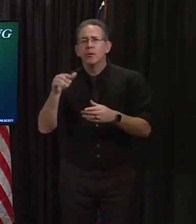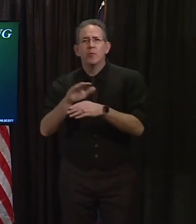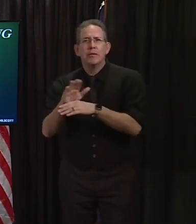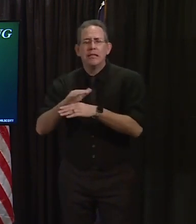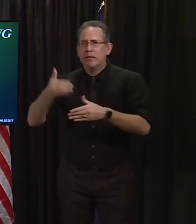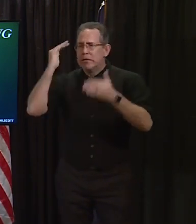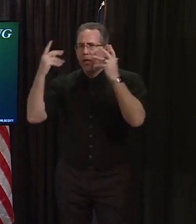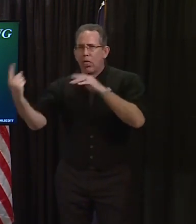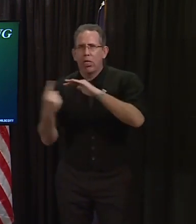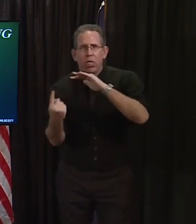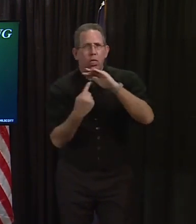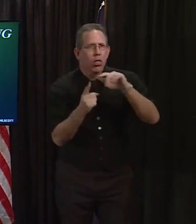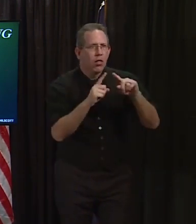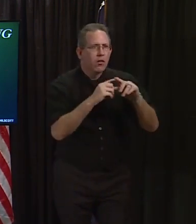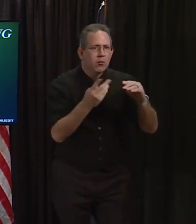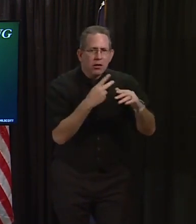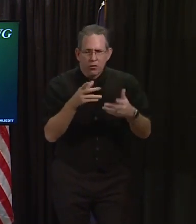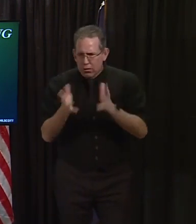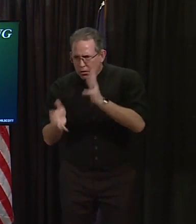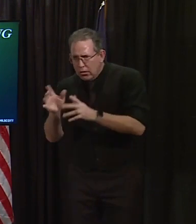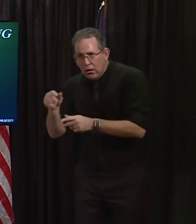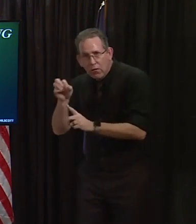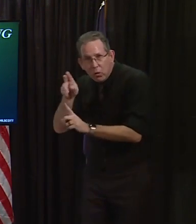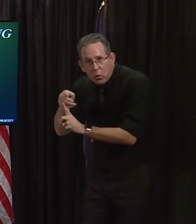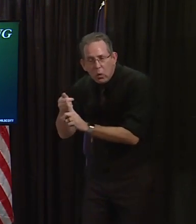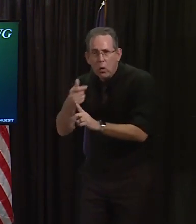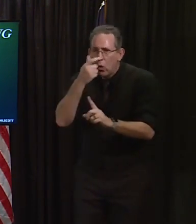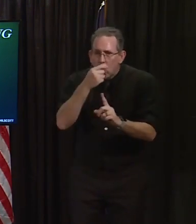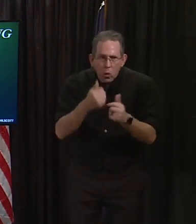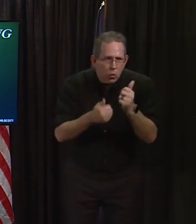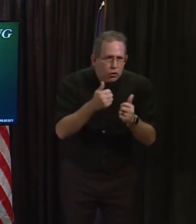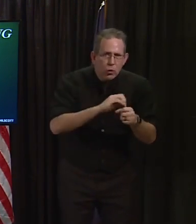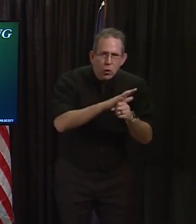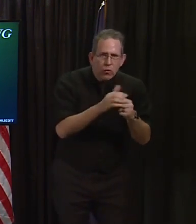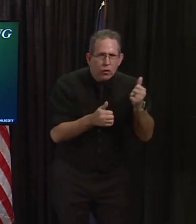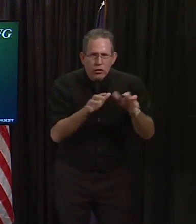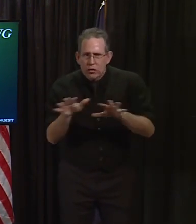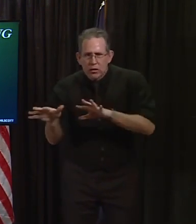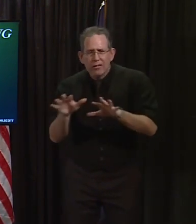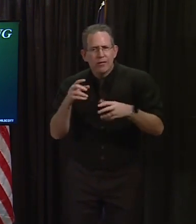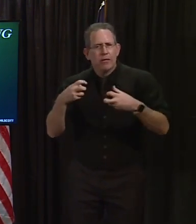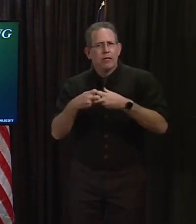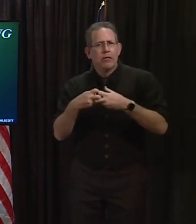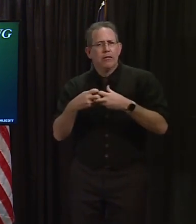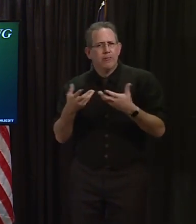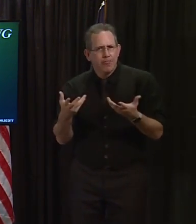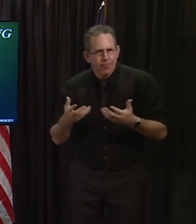ongoing youth mental health crisis as well as staffing shortages. It may take